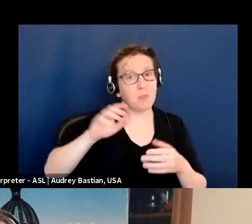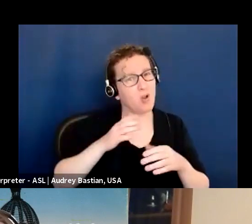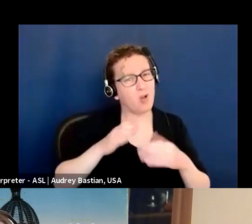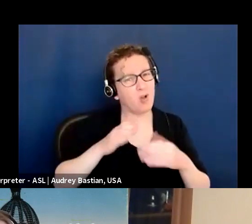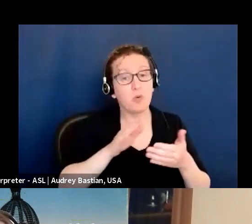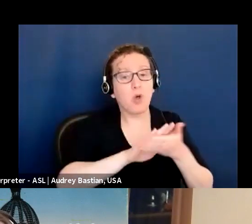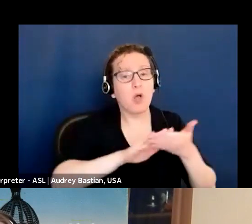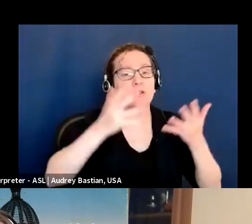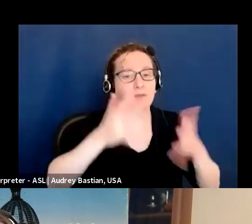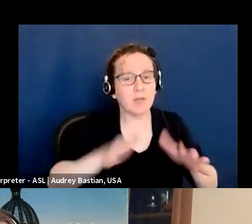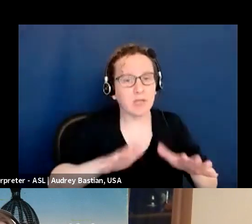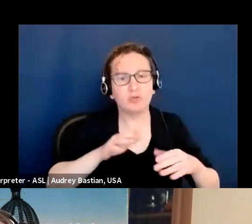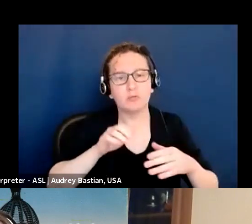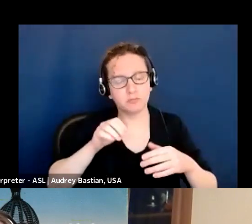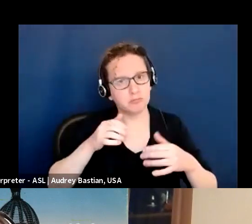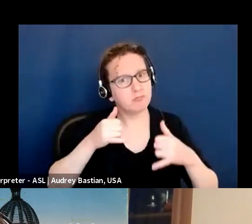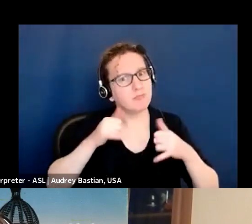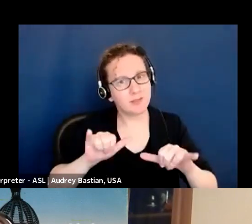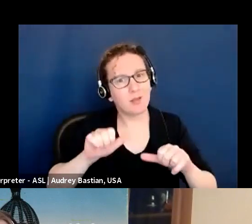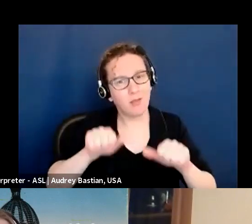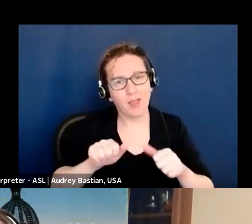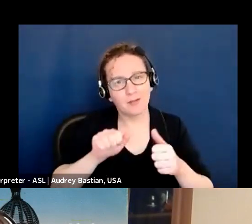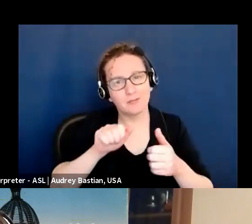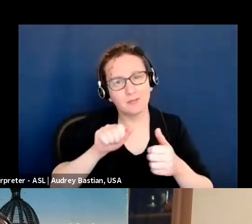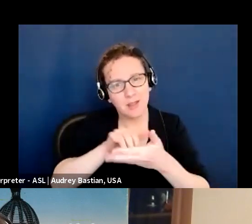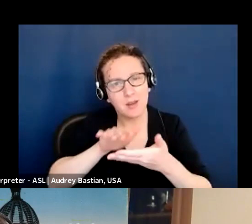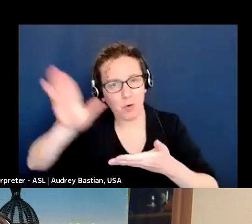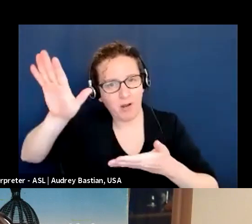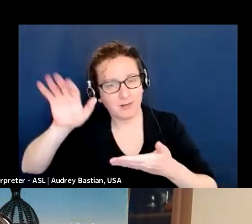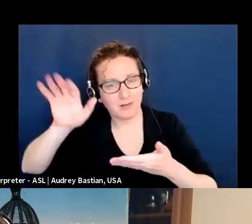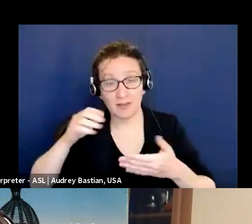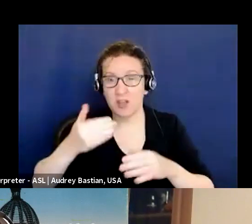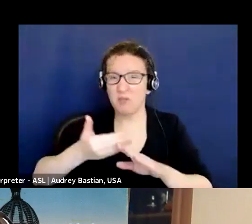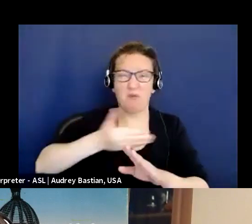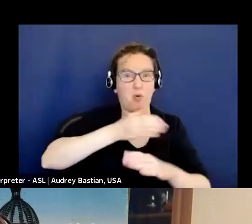throughout your career as a young professional, before and after college, when you're working,